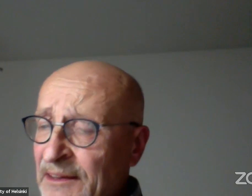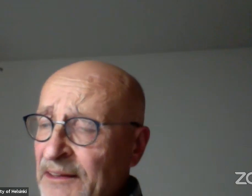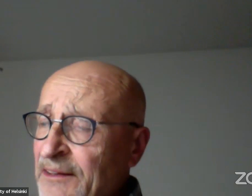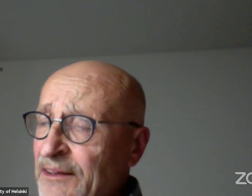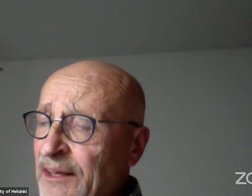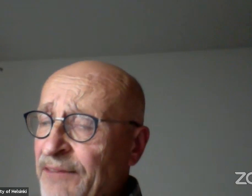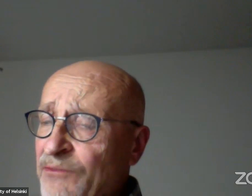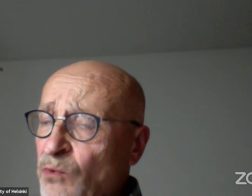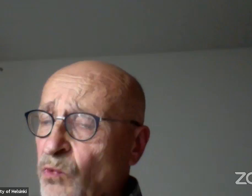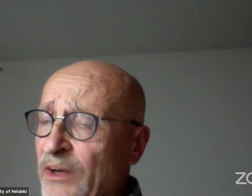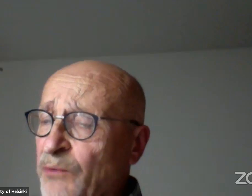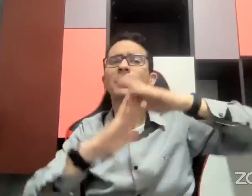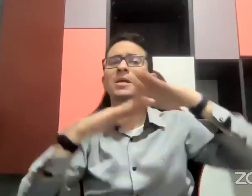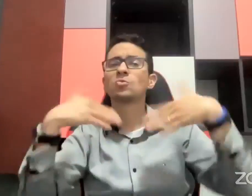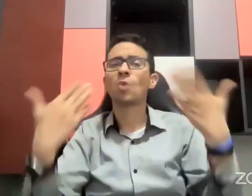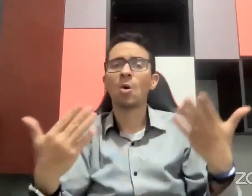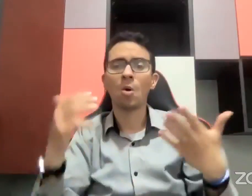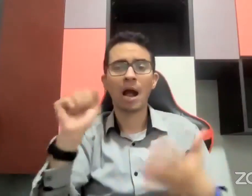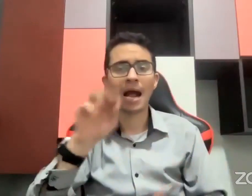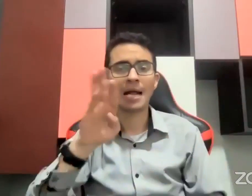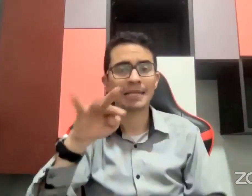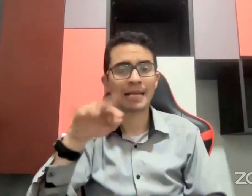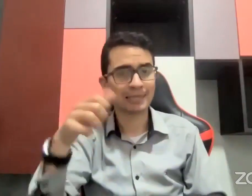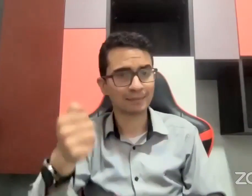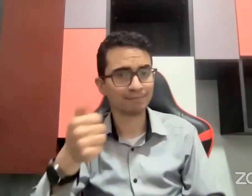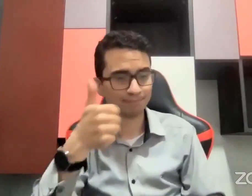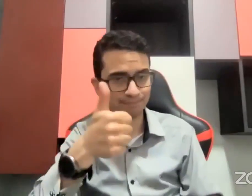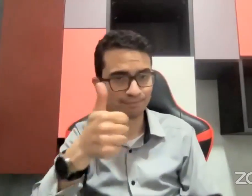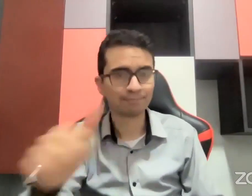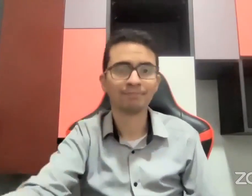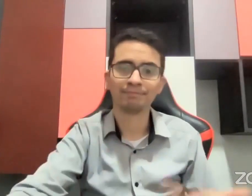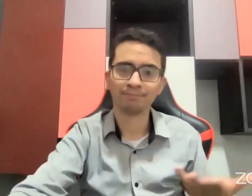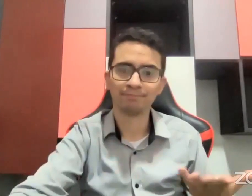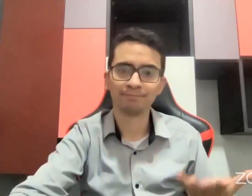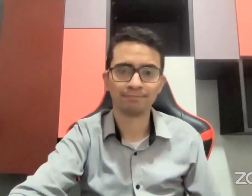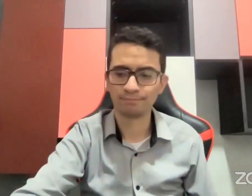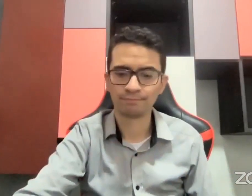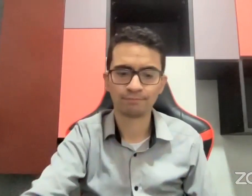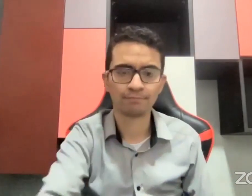issues about agency When uh When we uh studied